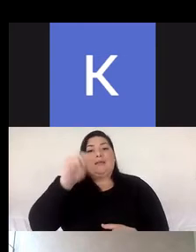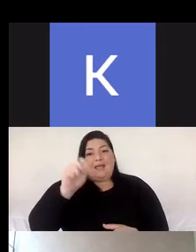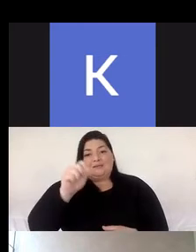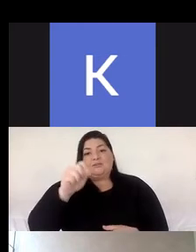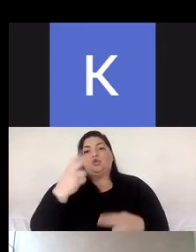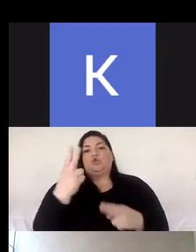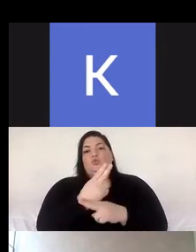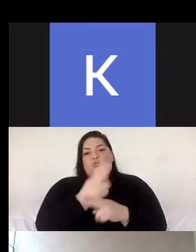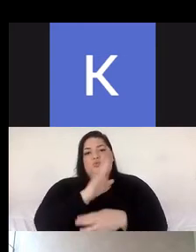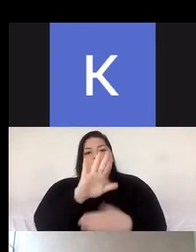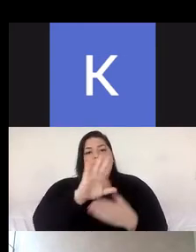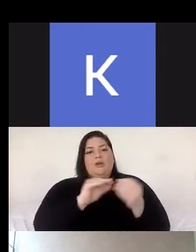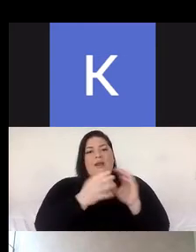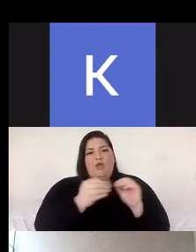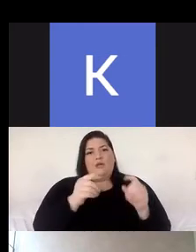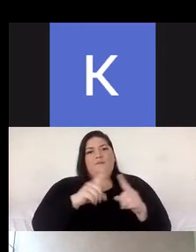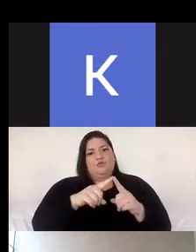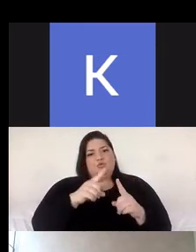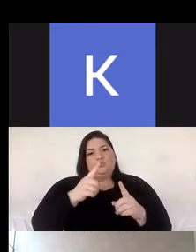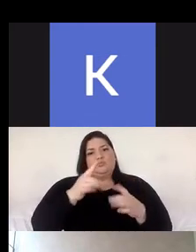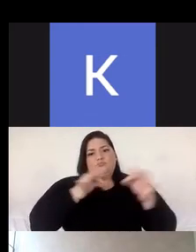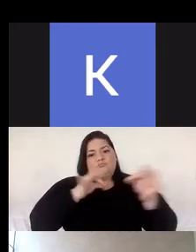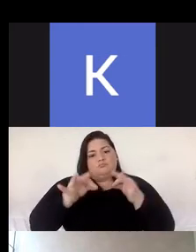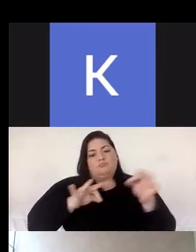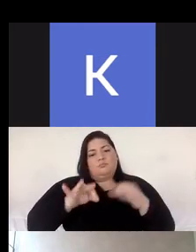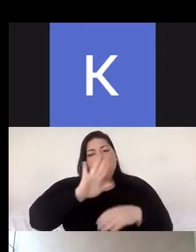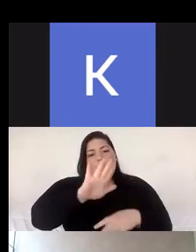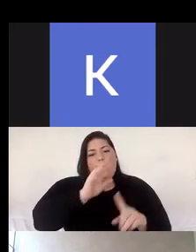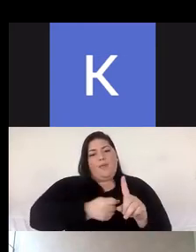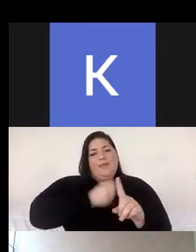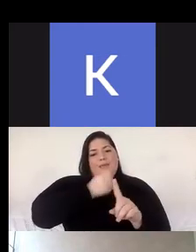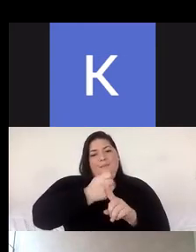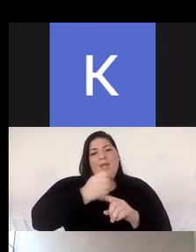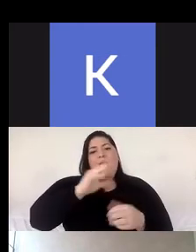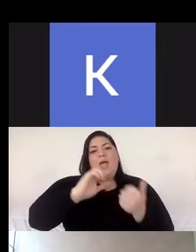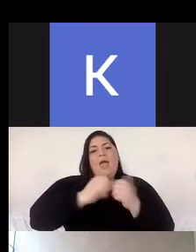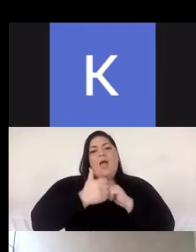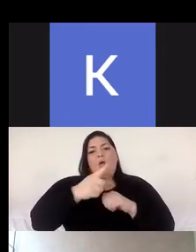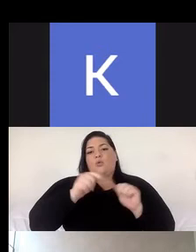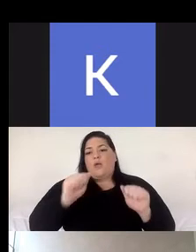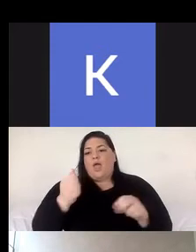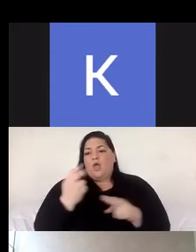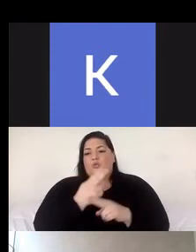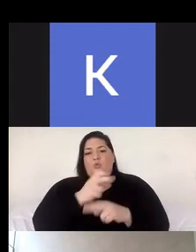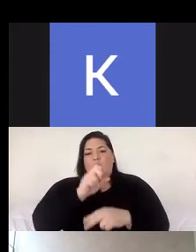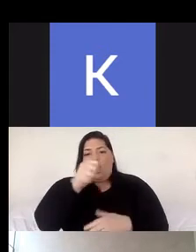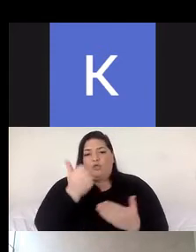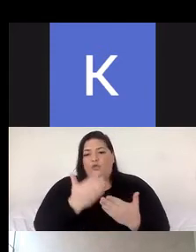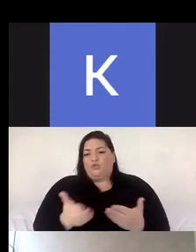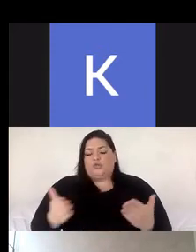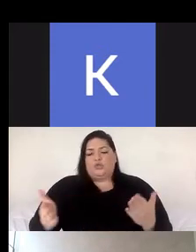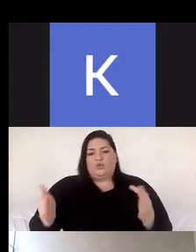about that greater impact and how you were able to leverage other resources. Just make sure to be very, very clear about what